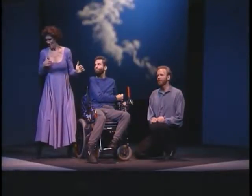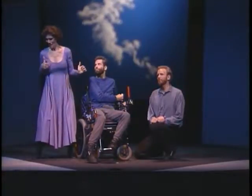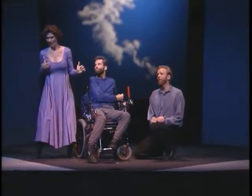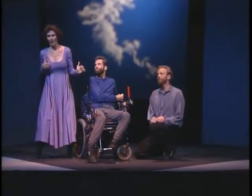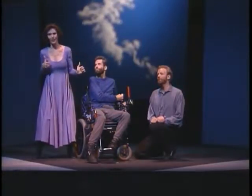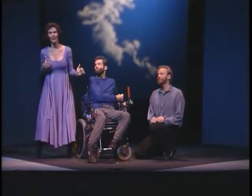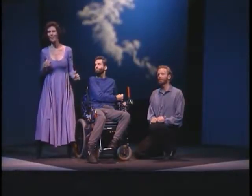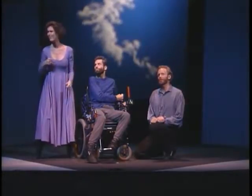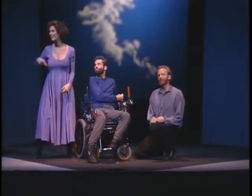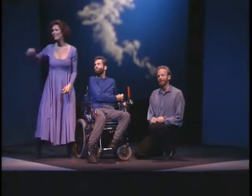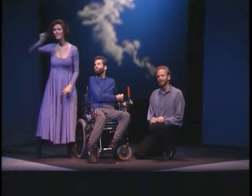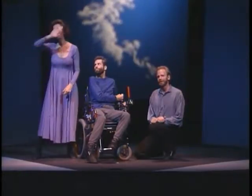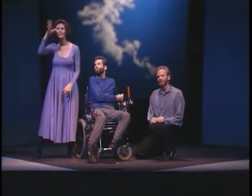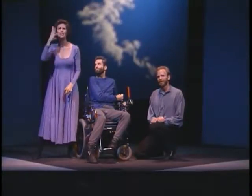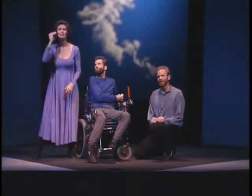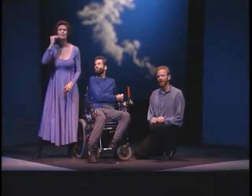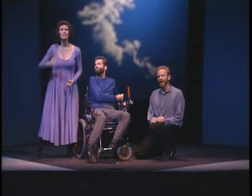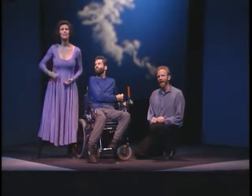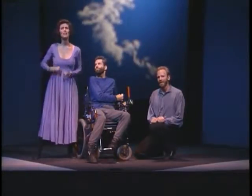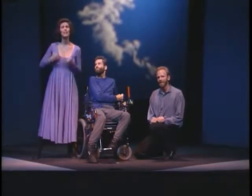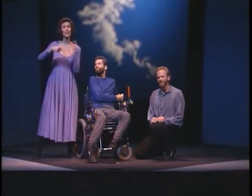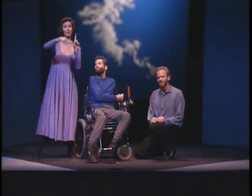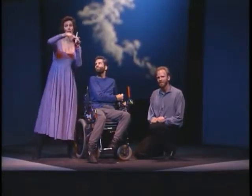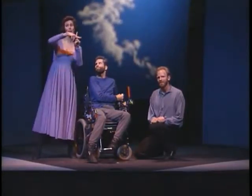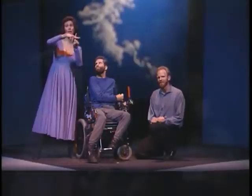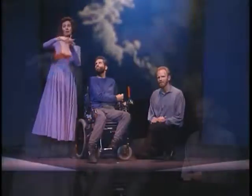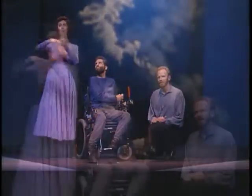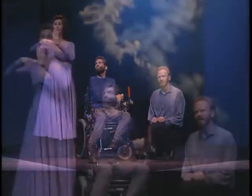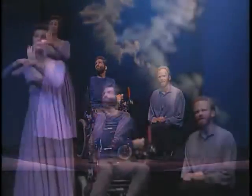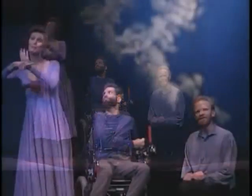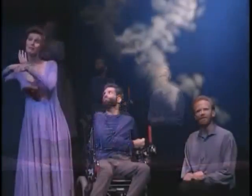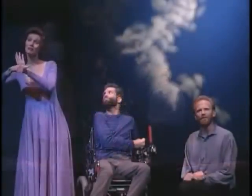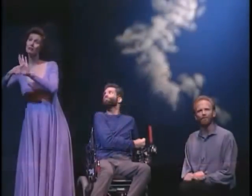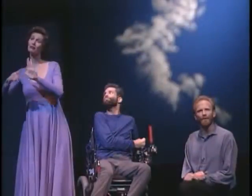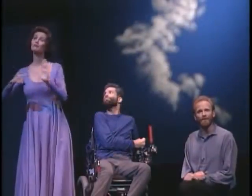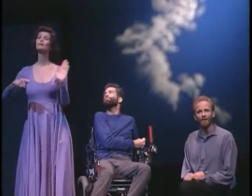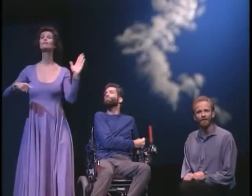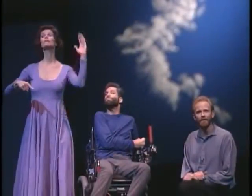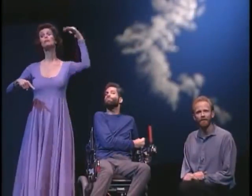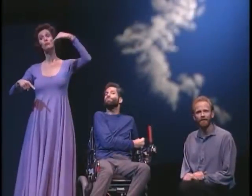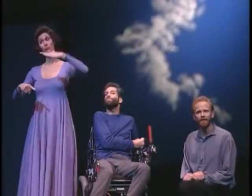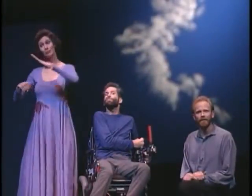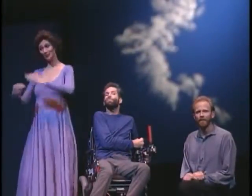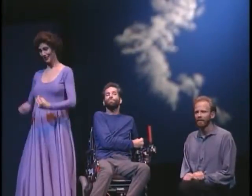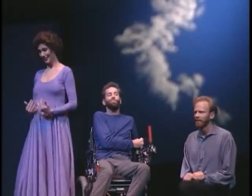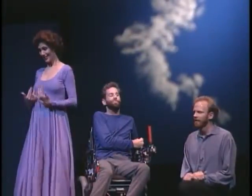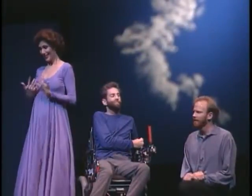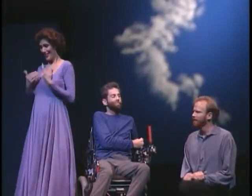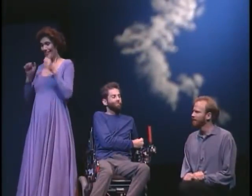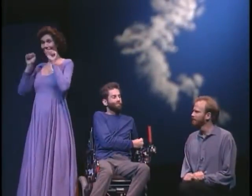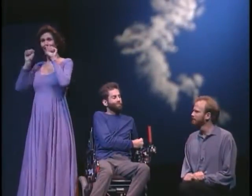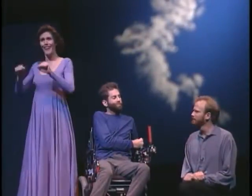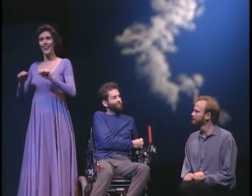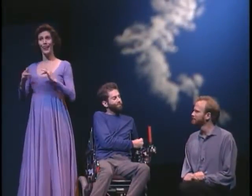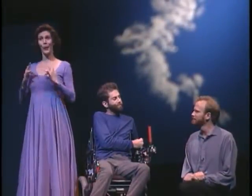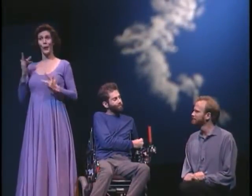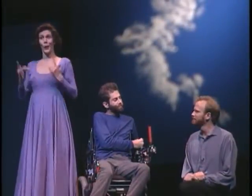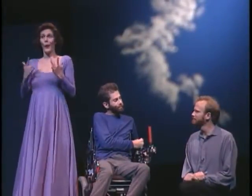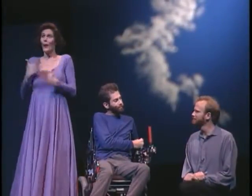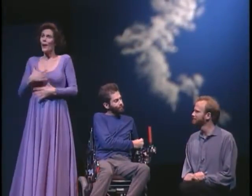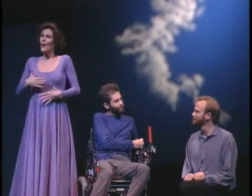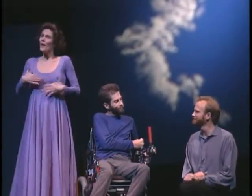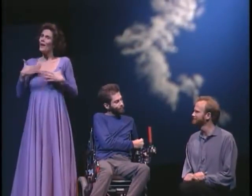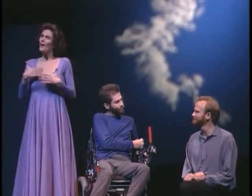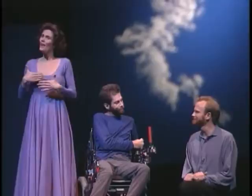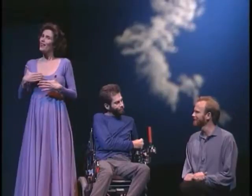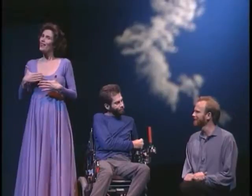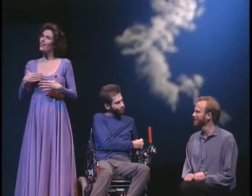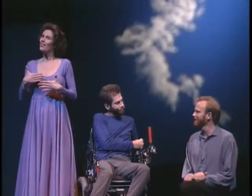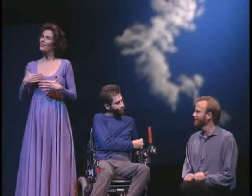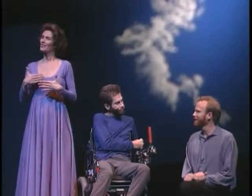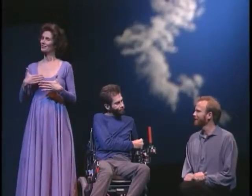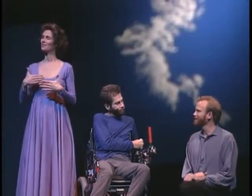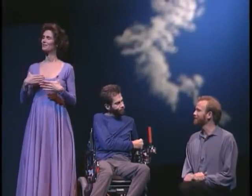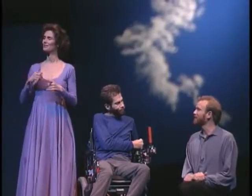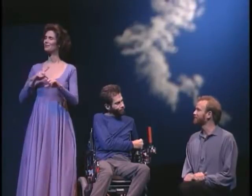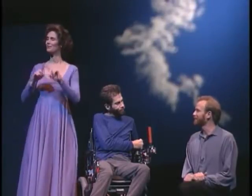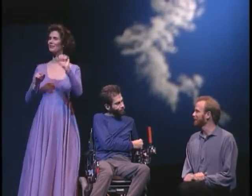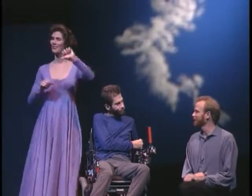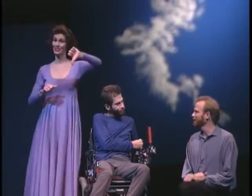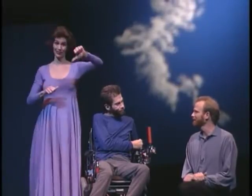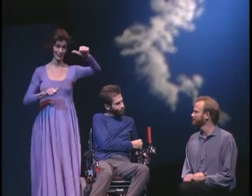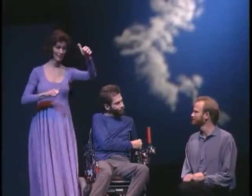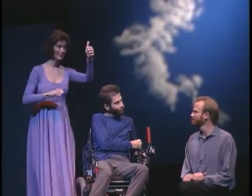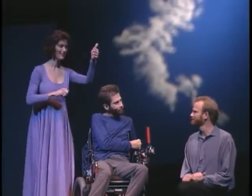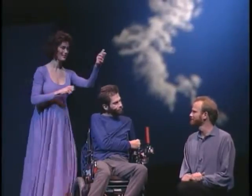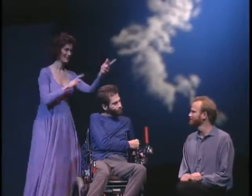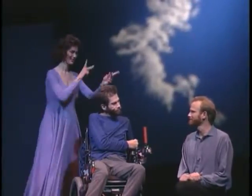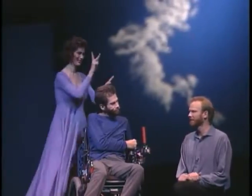tumultuous journey and it's exhilaration but some people